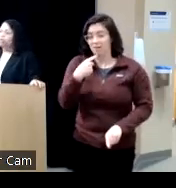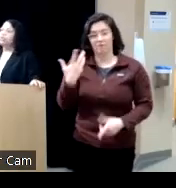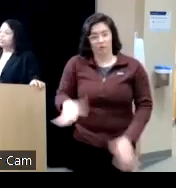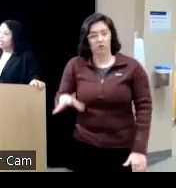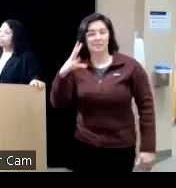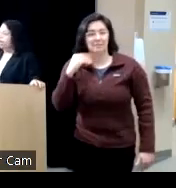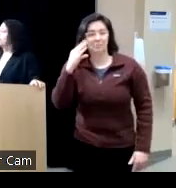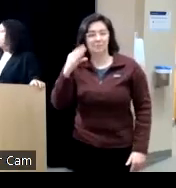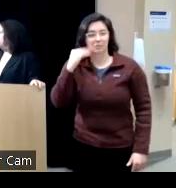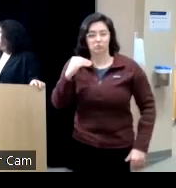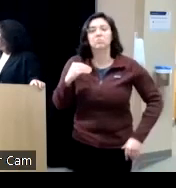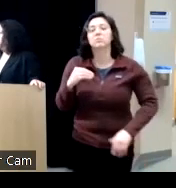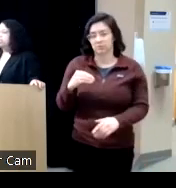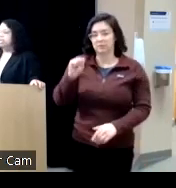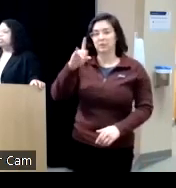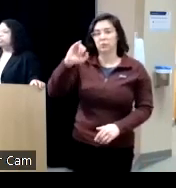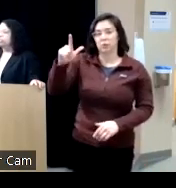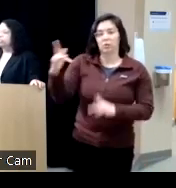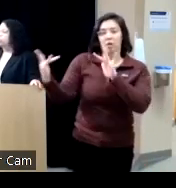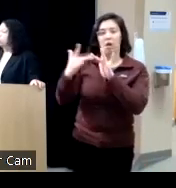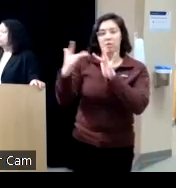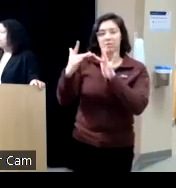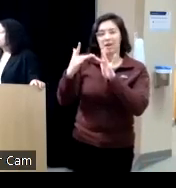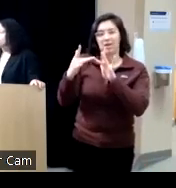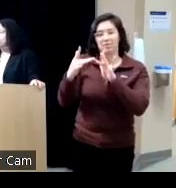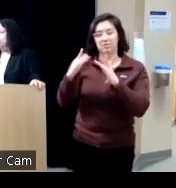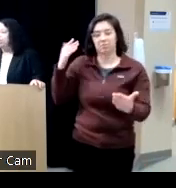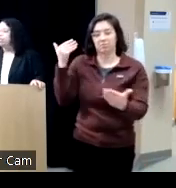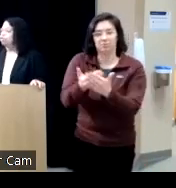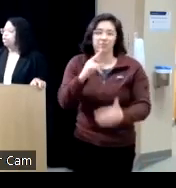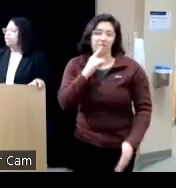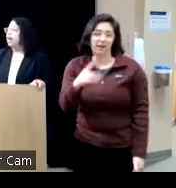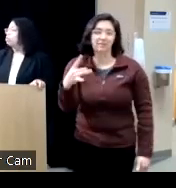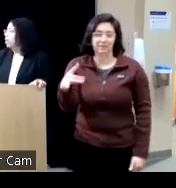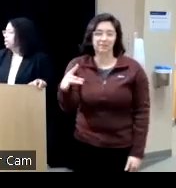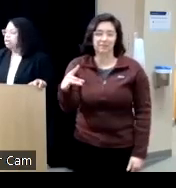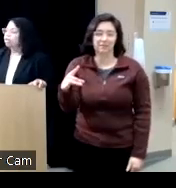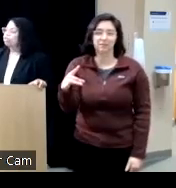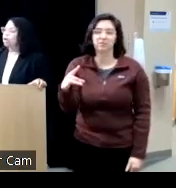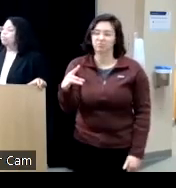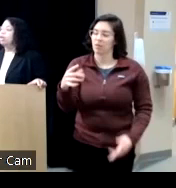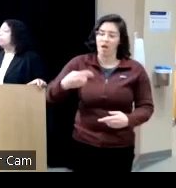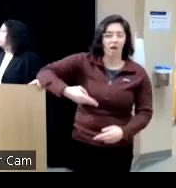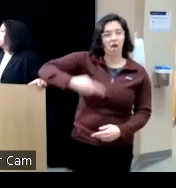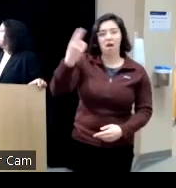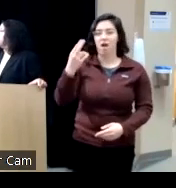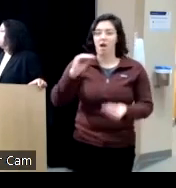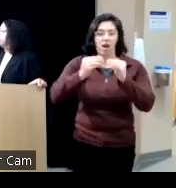coercive sexual contact by age 18 which suggests an extremely high rate of trauma among girls of